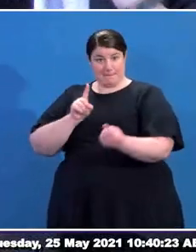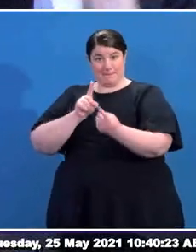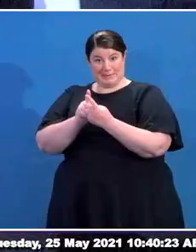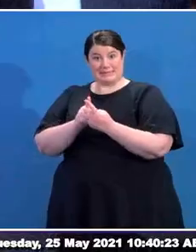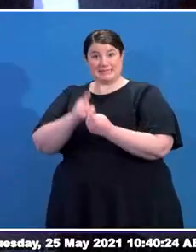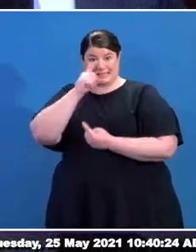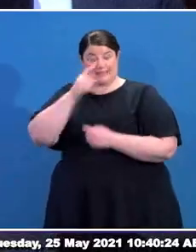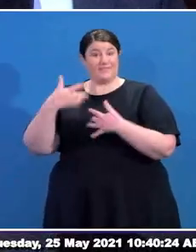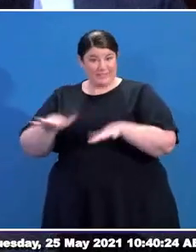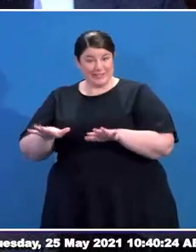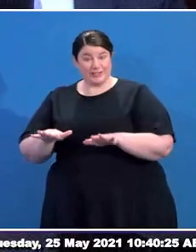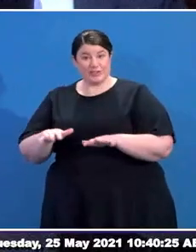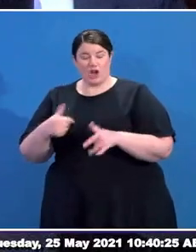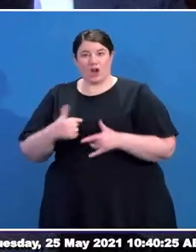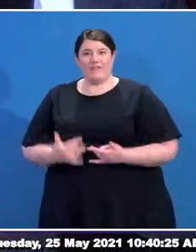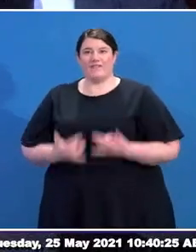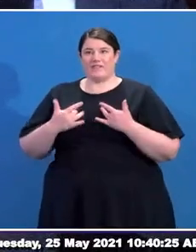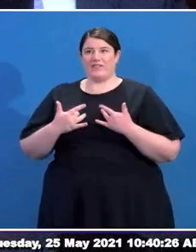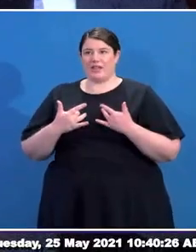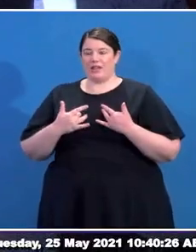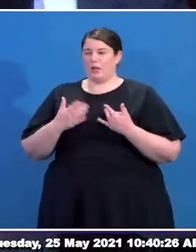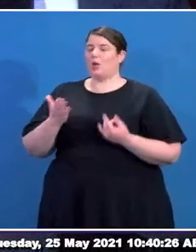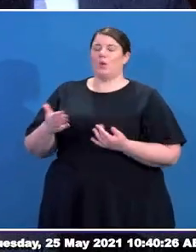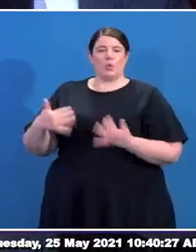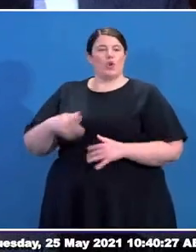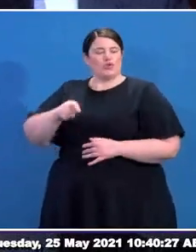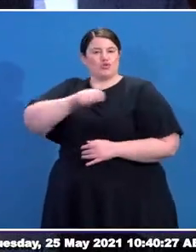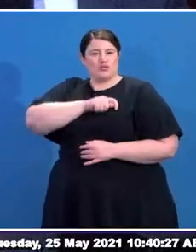And I felt a great deal of trust that this cop got it,